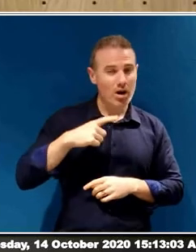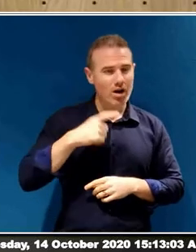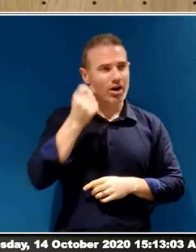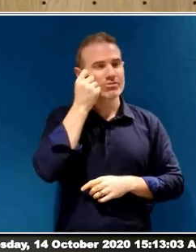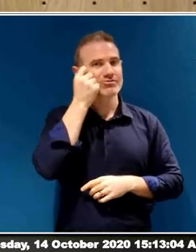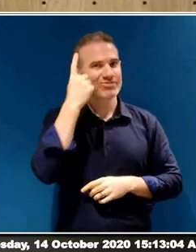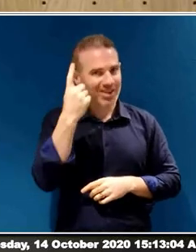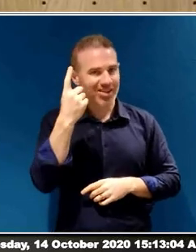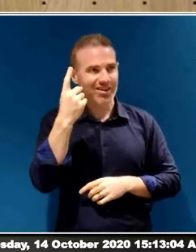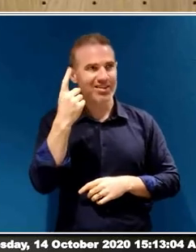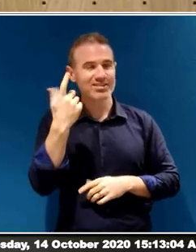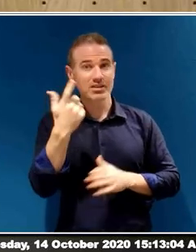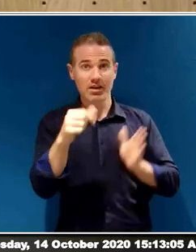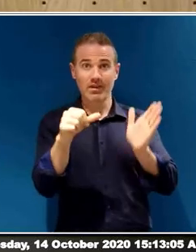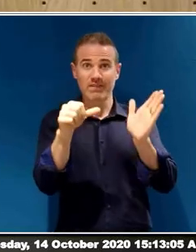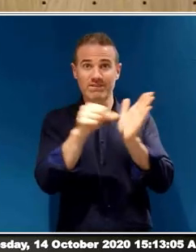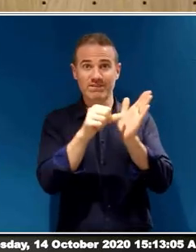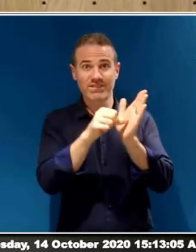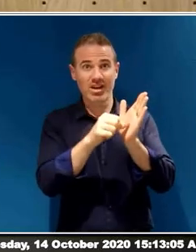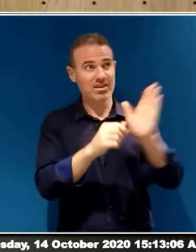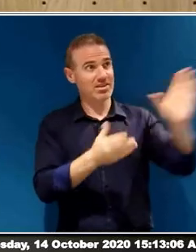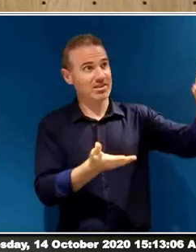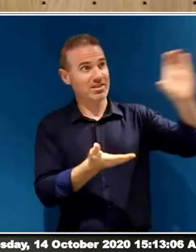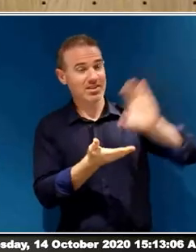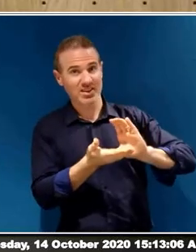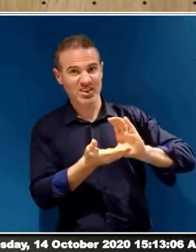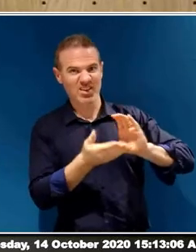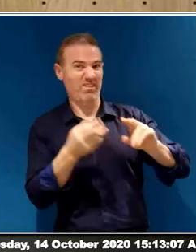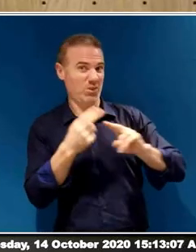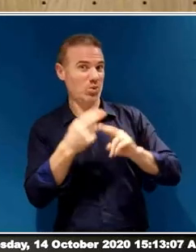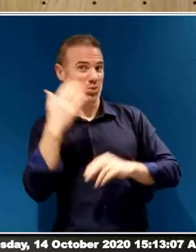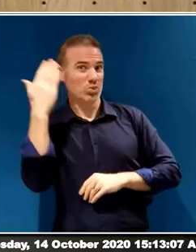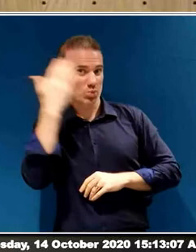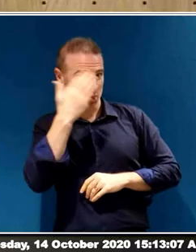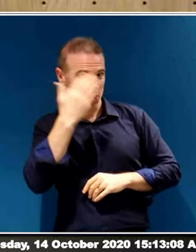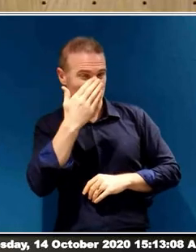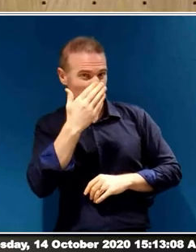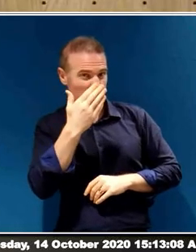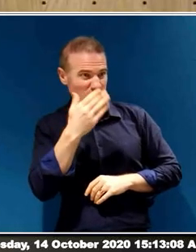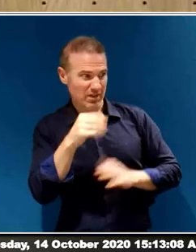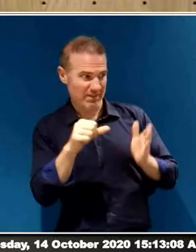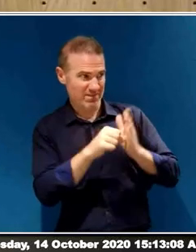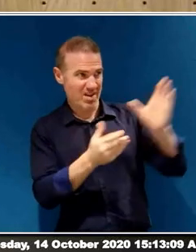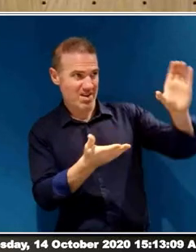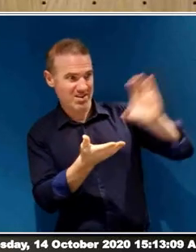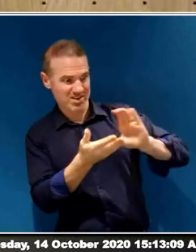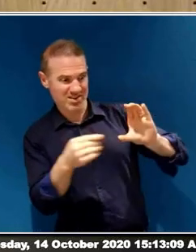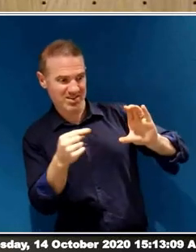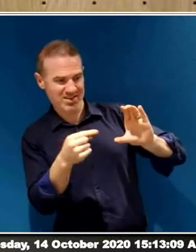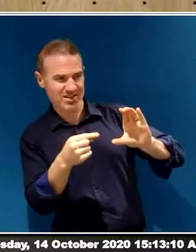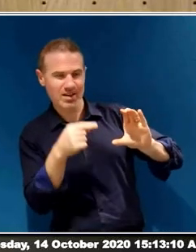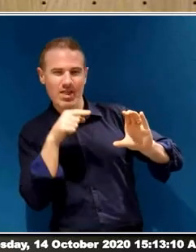a school, based on presentation of a student's requirements, might not